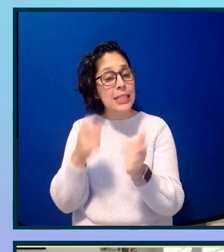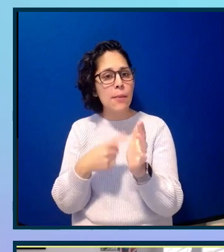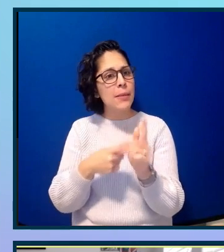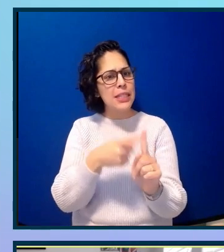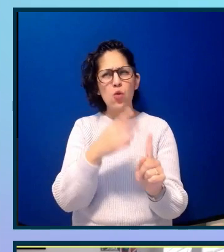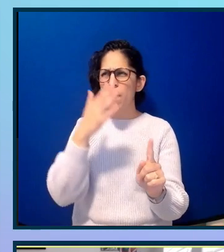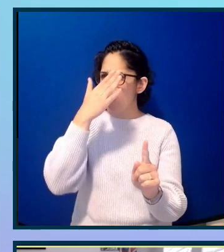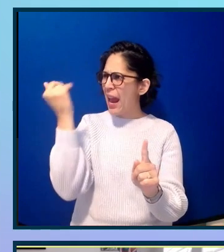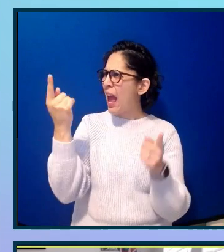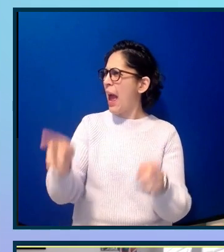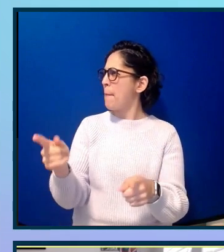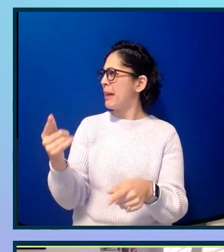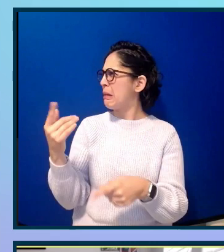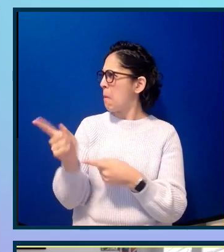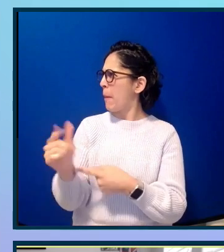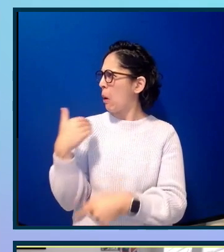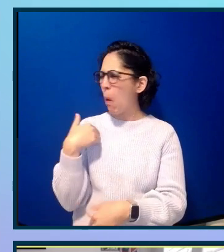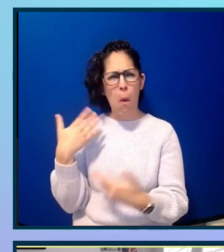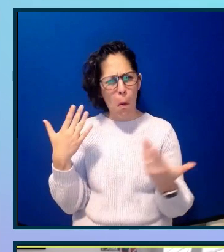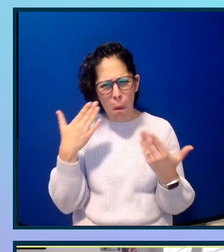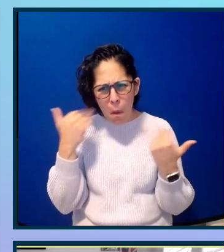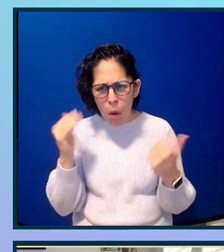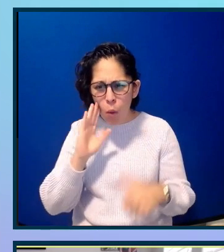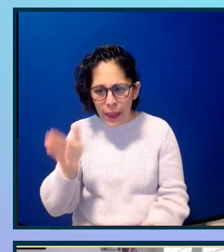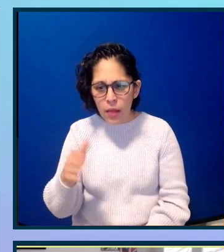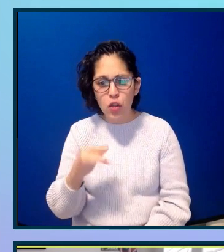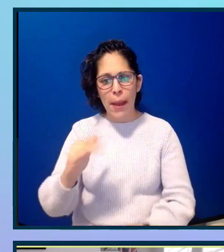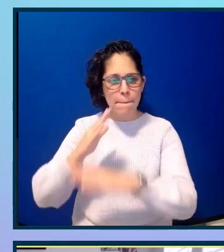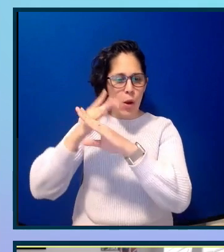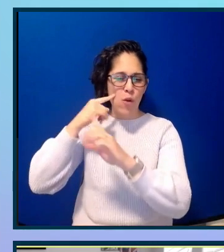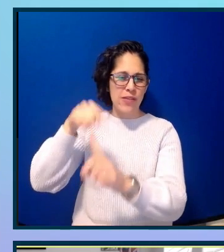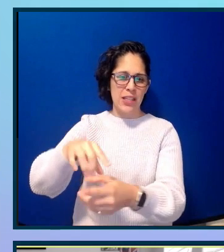a moment ago. So the barrier that we are describing in this particular story is,